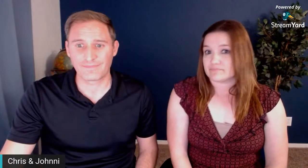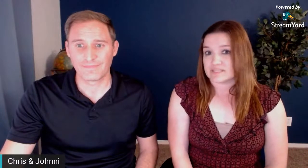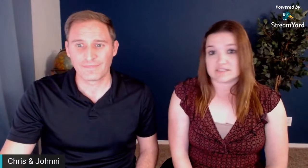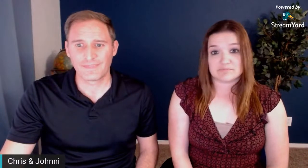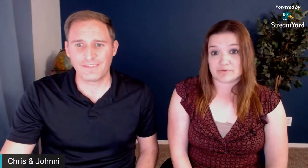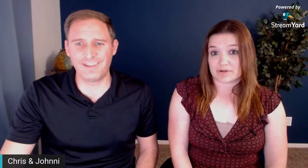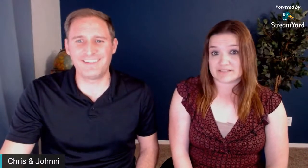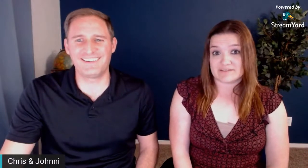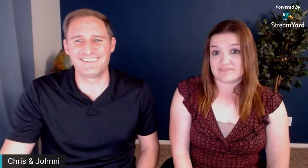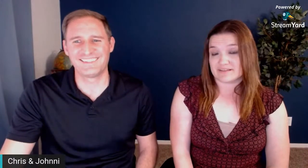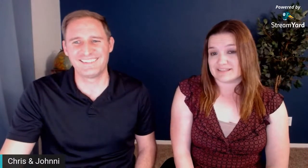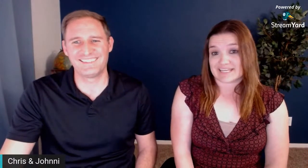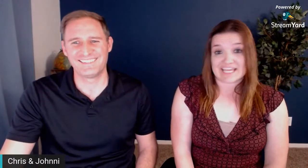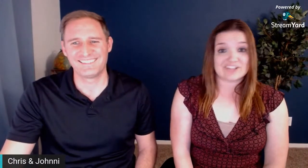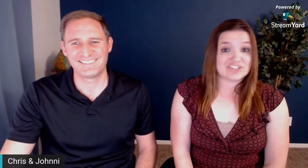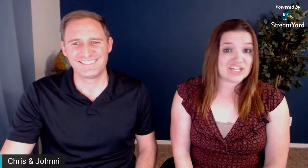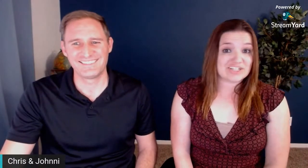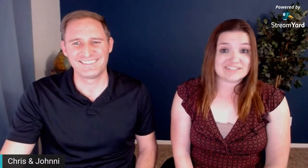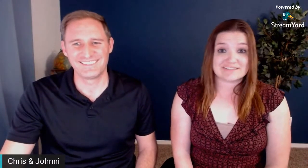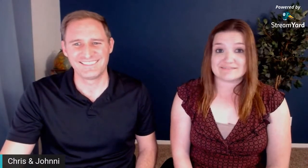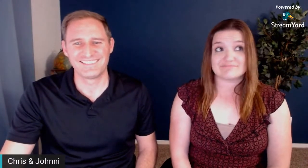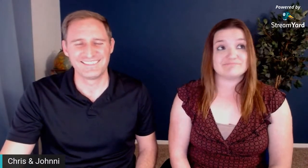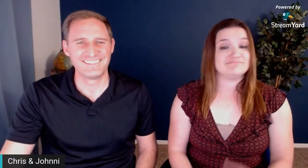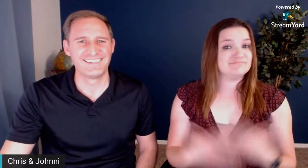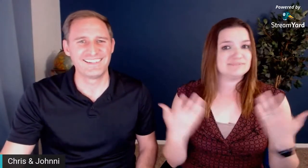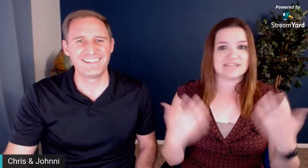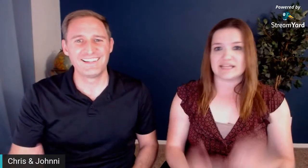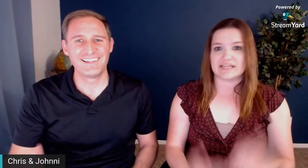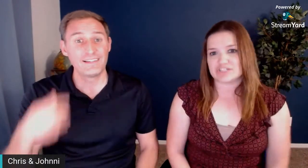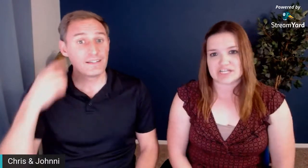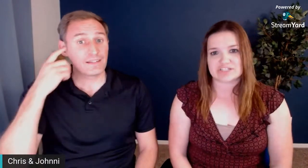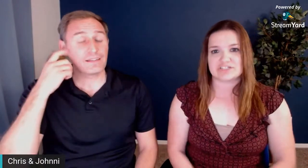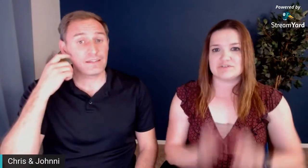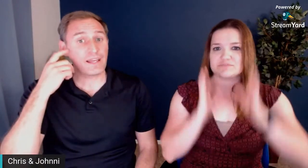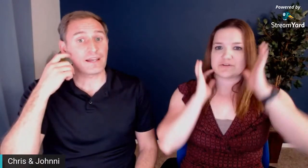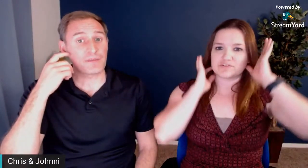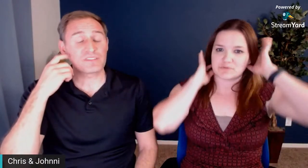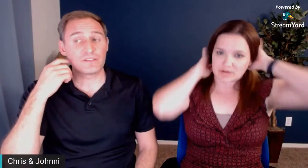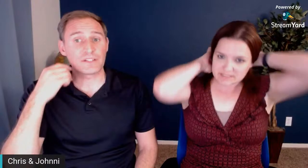it's a progressive it's like english changes sign language changes too it's one of those progressive